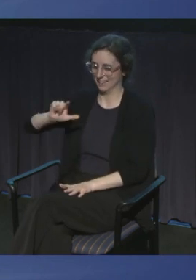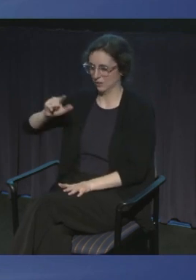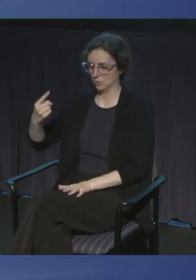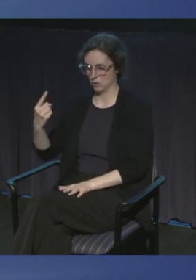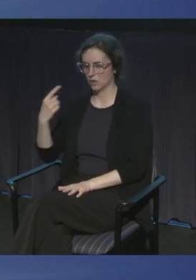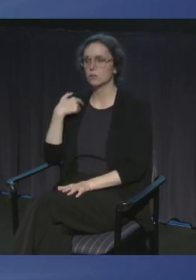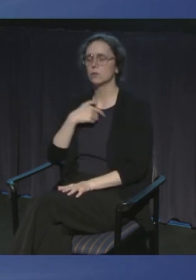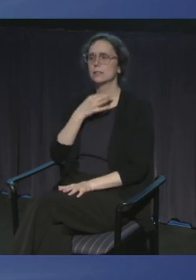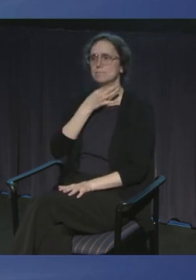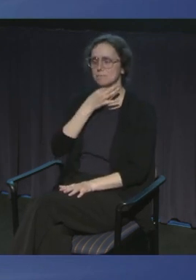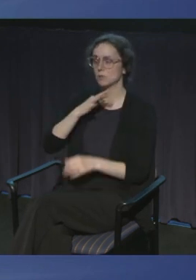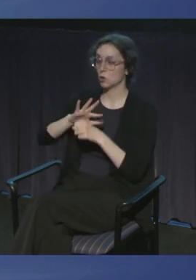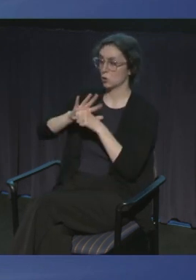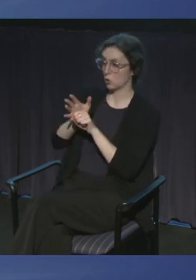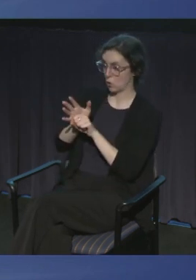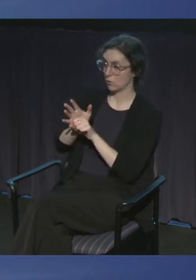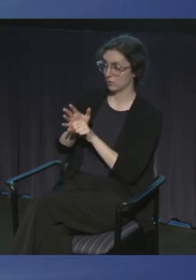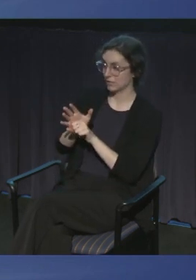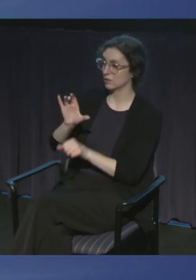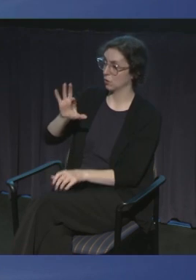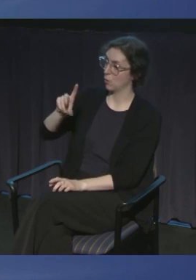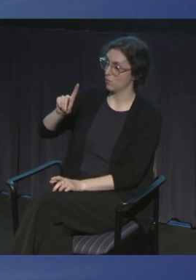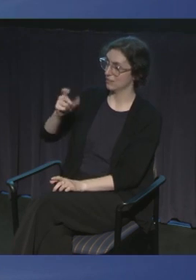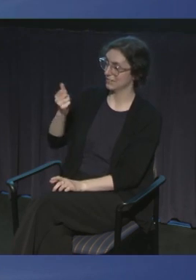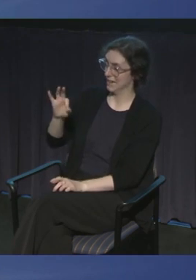THIS WAS THE FIRST INDICATION THAT THE CELL TYPE CAN SECRETE IL-1.